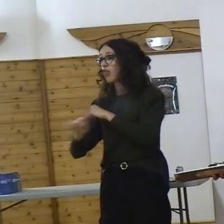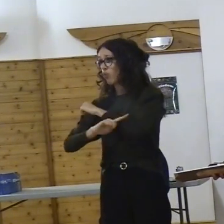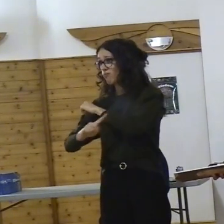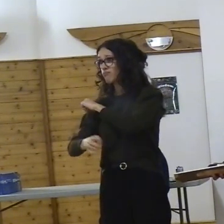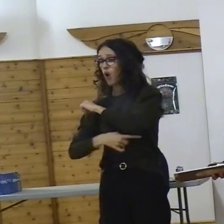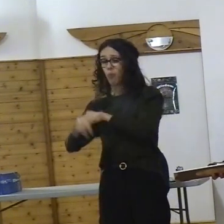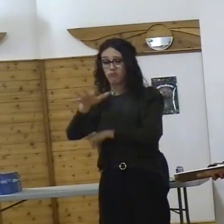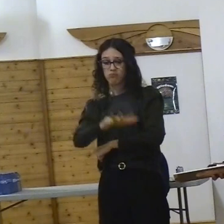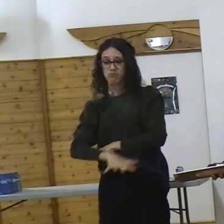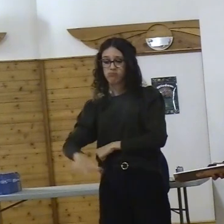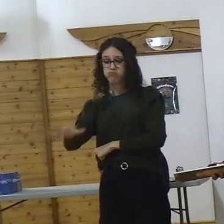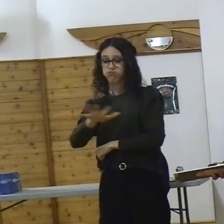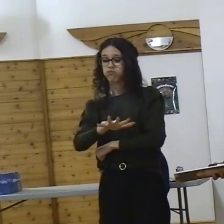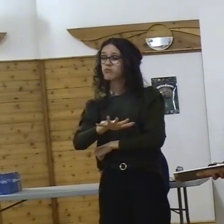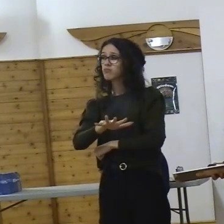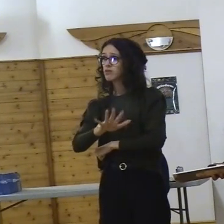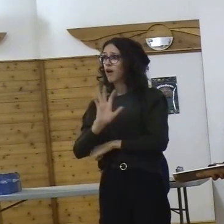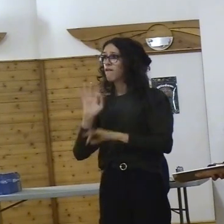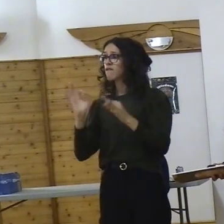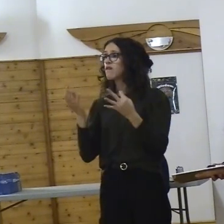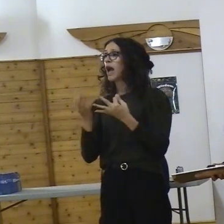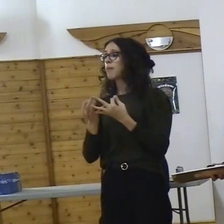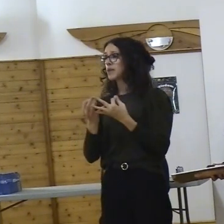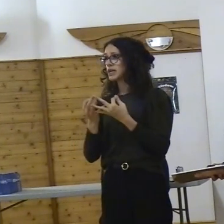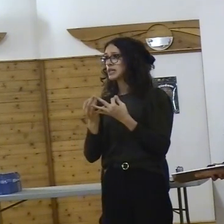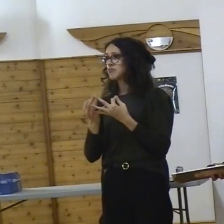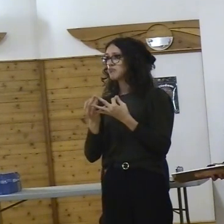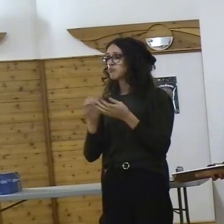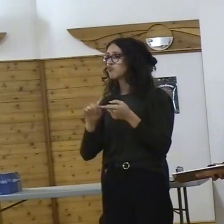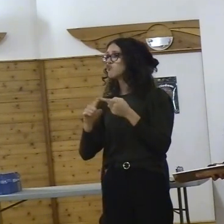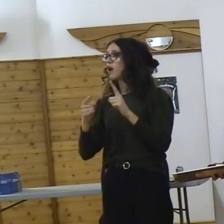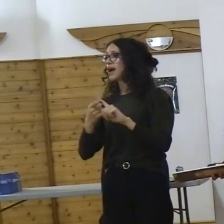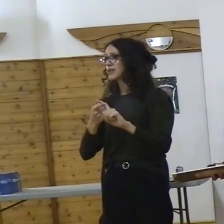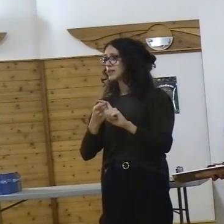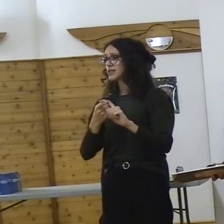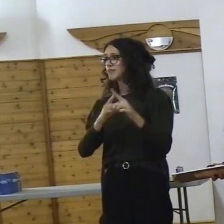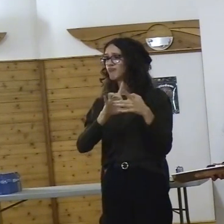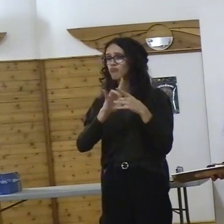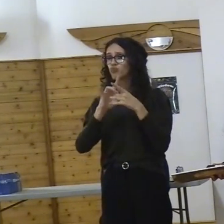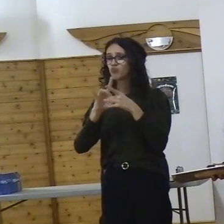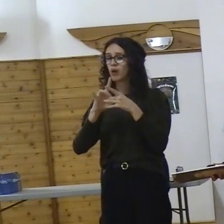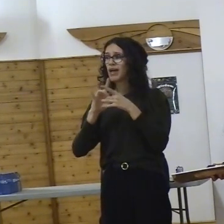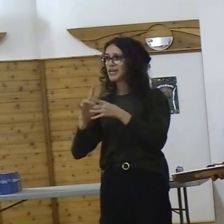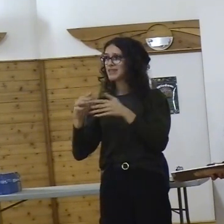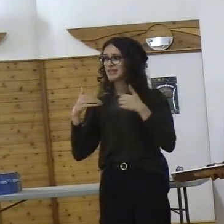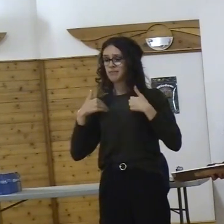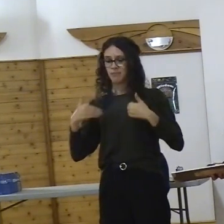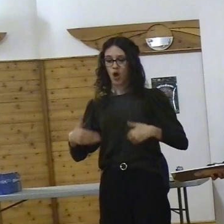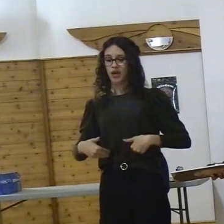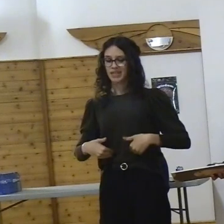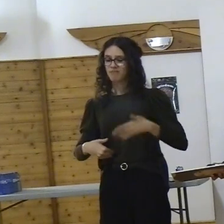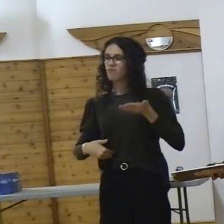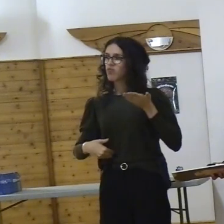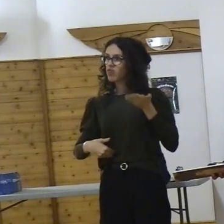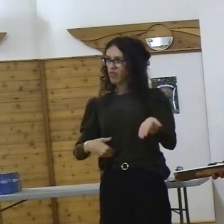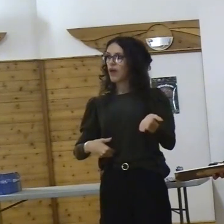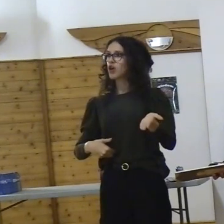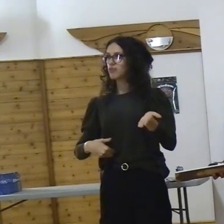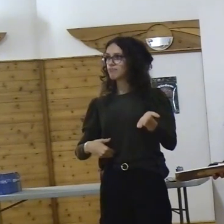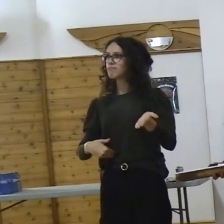And they call them trash. And leave them at the dump.